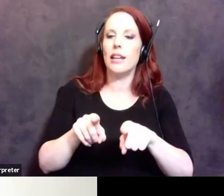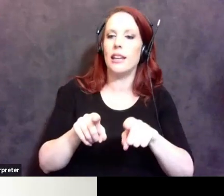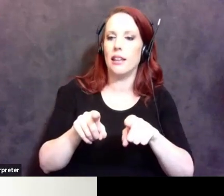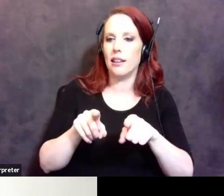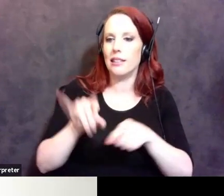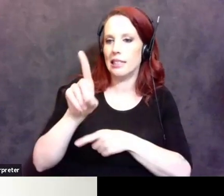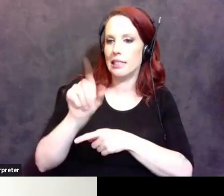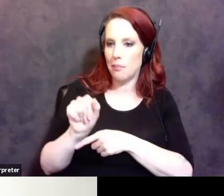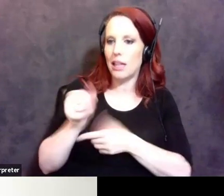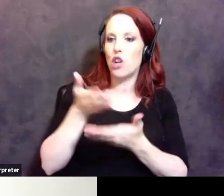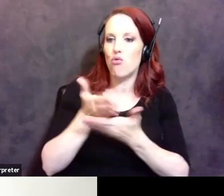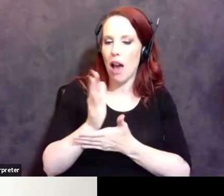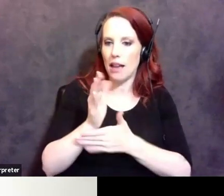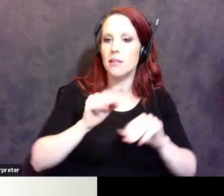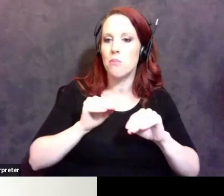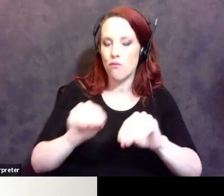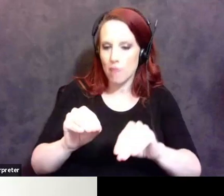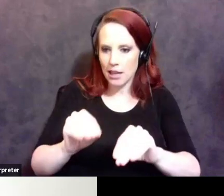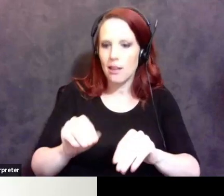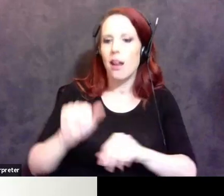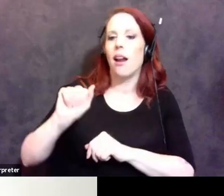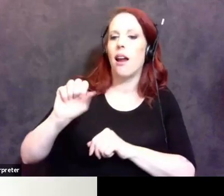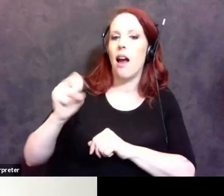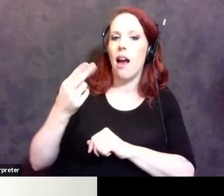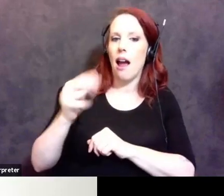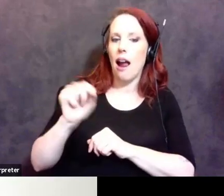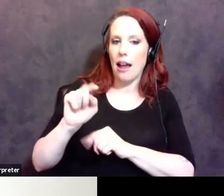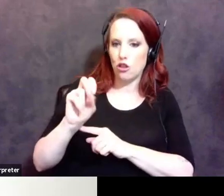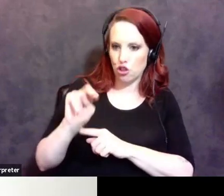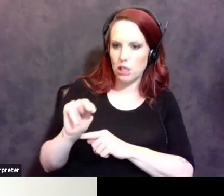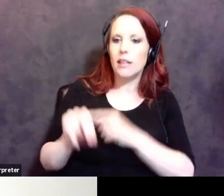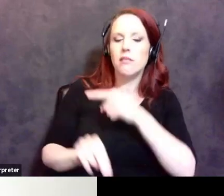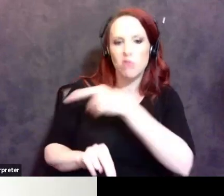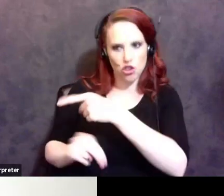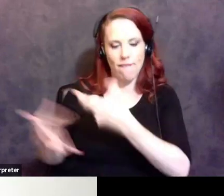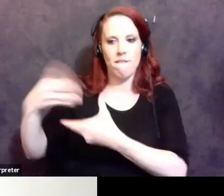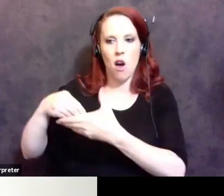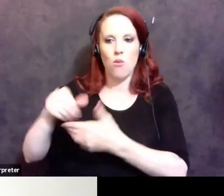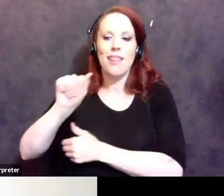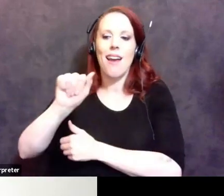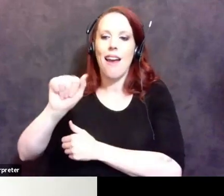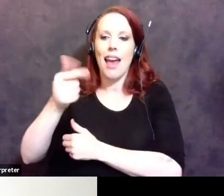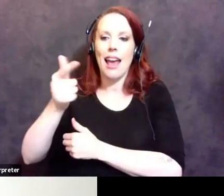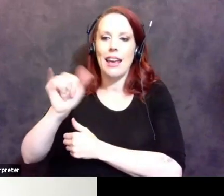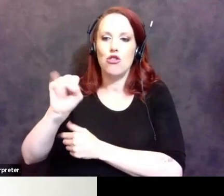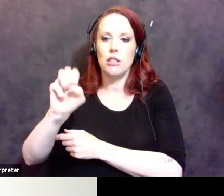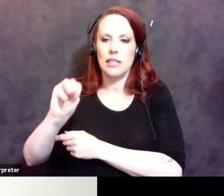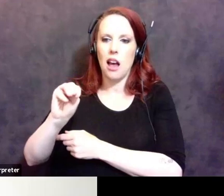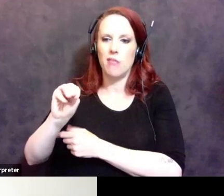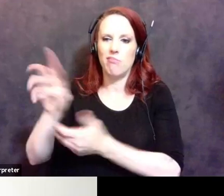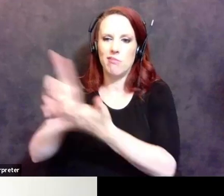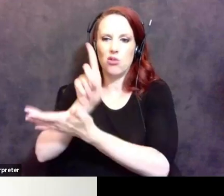has done a lot of great work around ageism and she and I were talking and are going to talk a little more about intersectionality